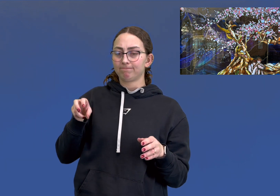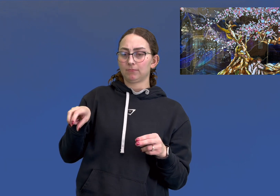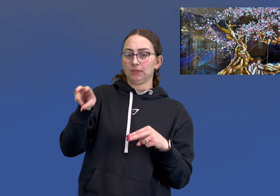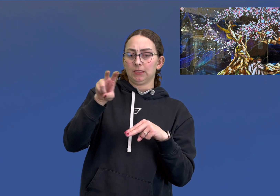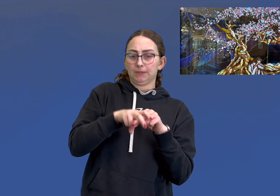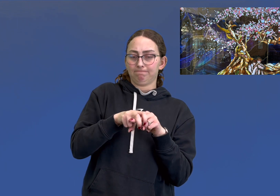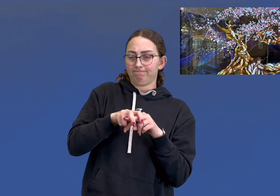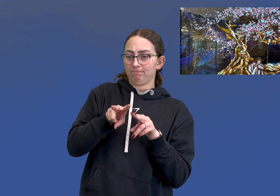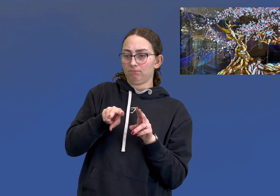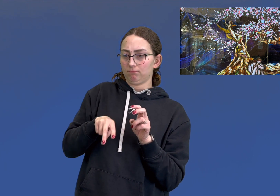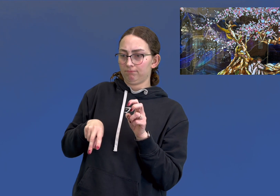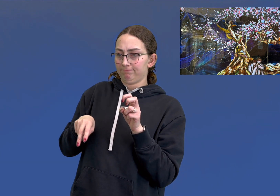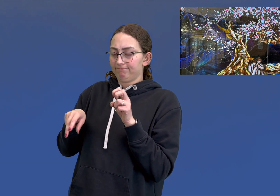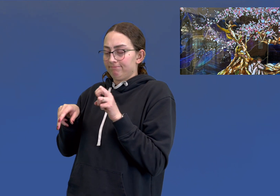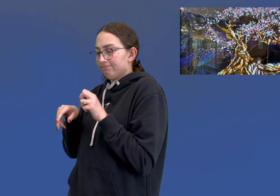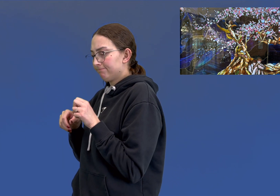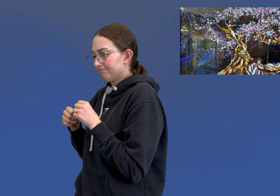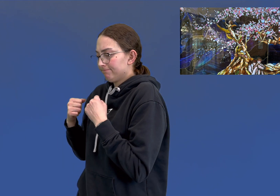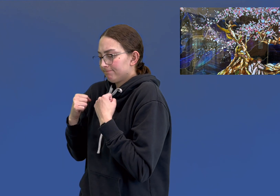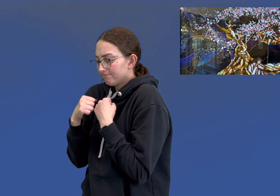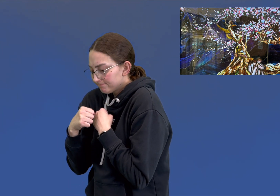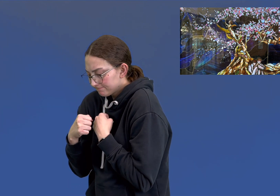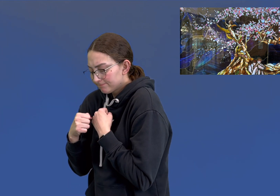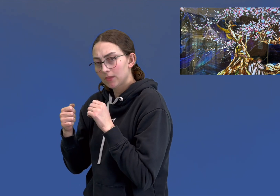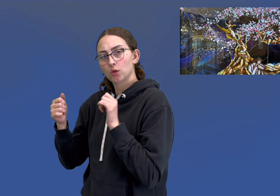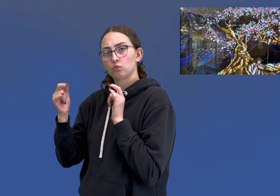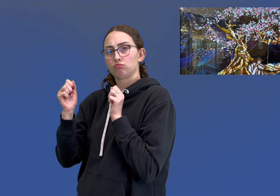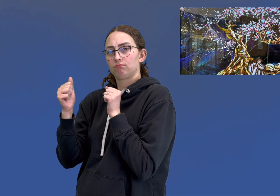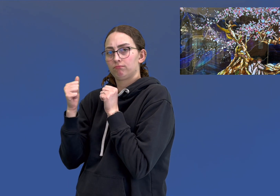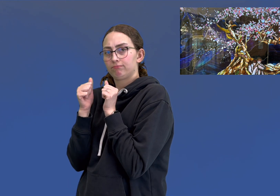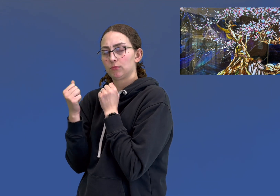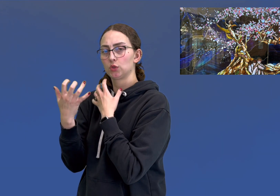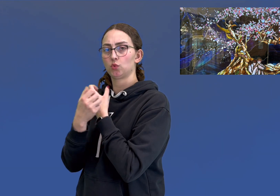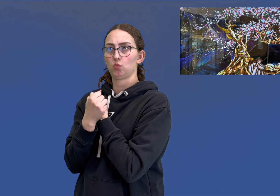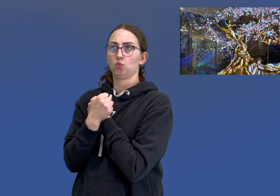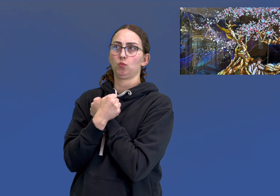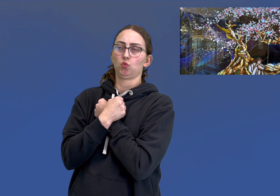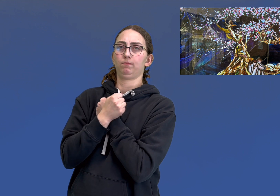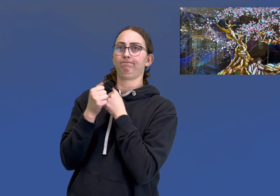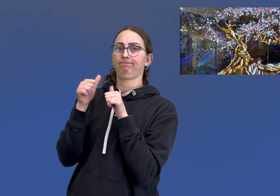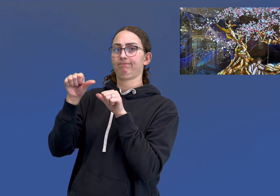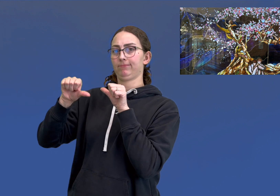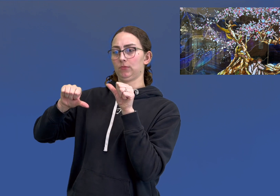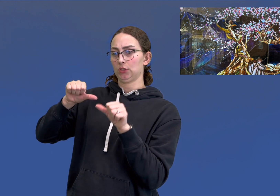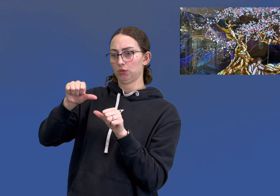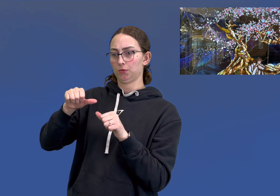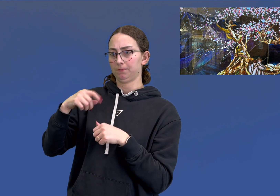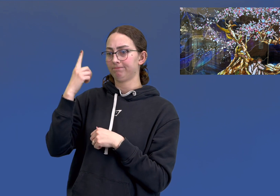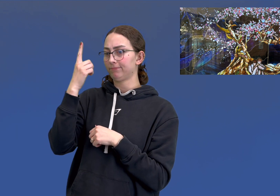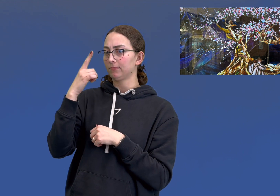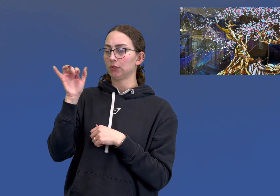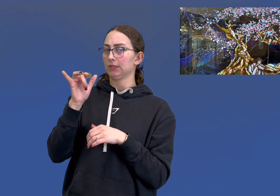sitting together, curled together and holding each other tightly and they appear